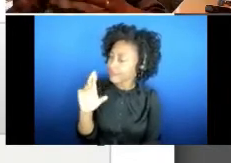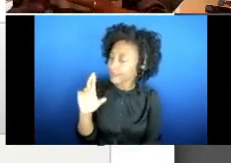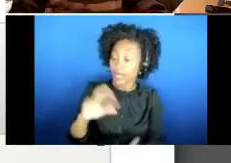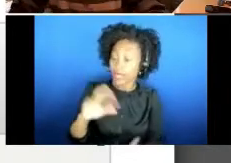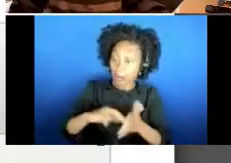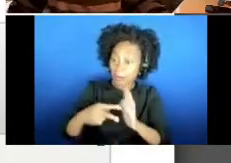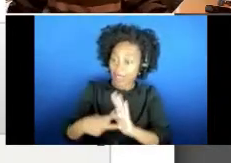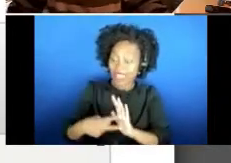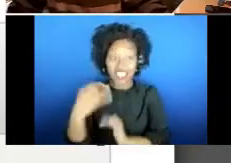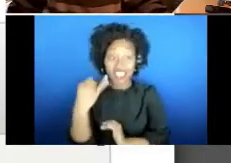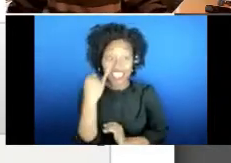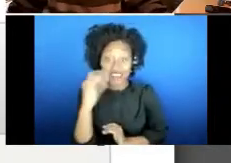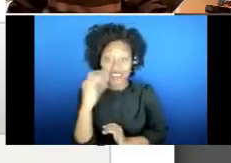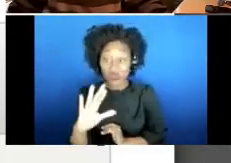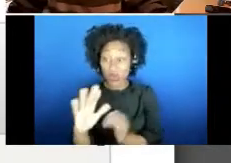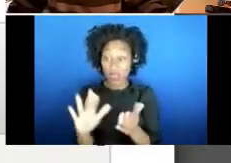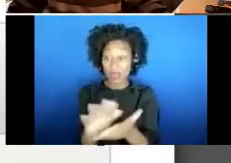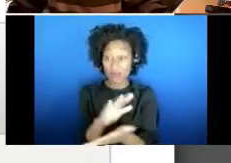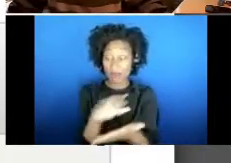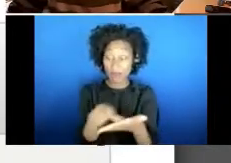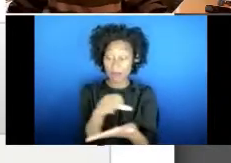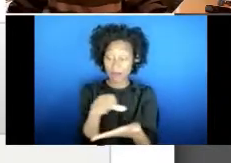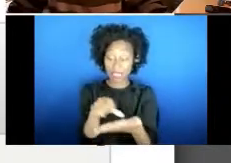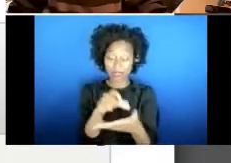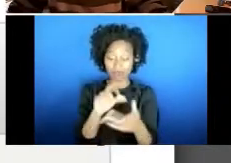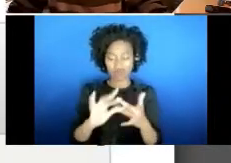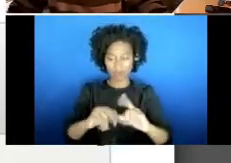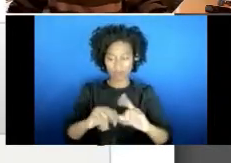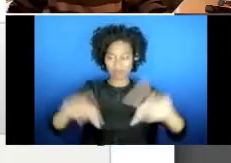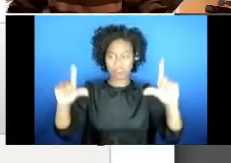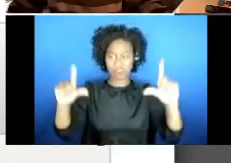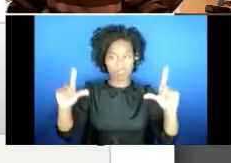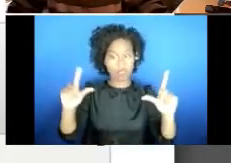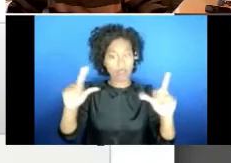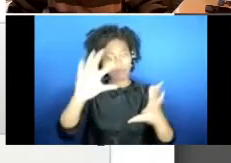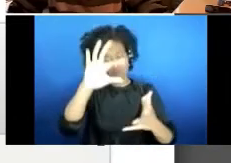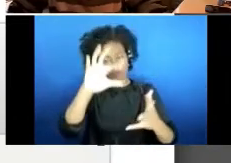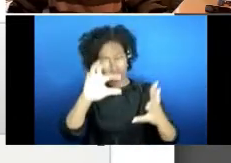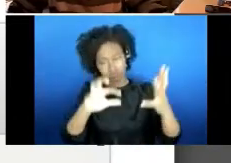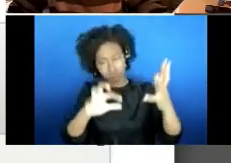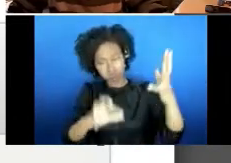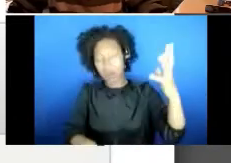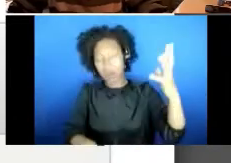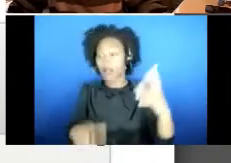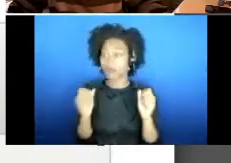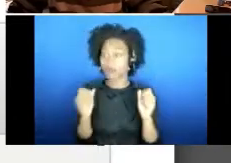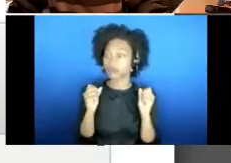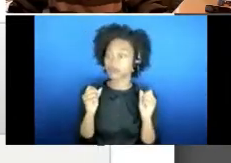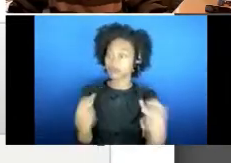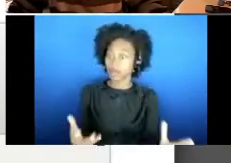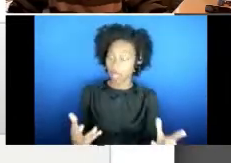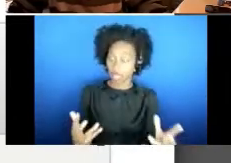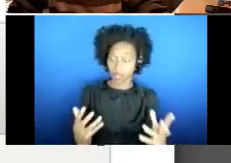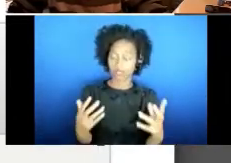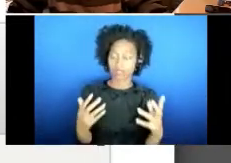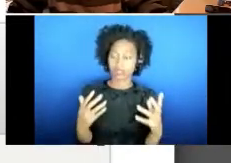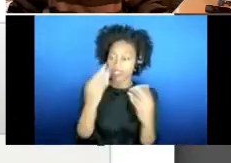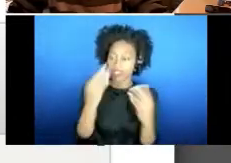of content. It's very long. It's a long page, people have to scroll up and down to go to